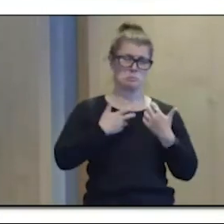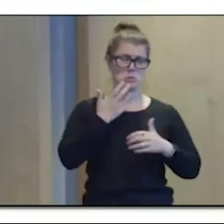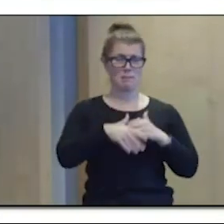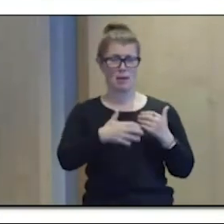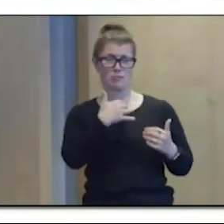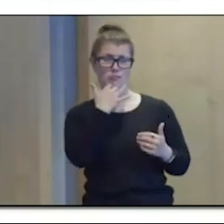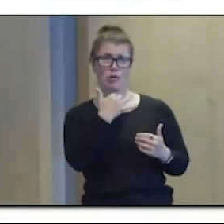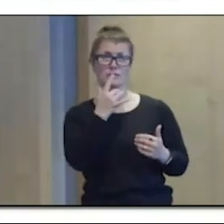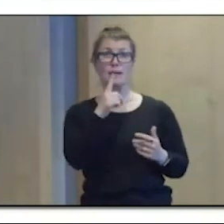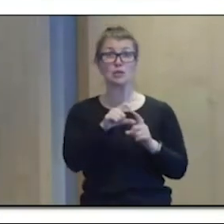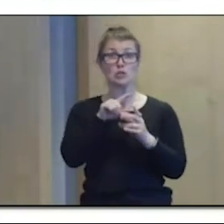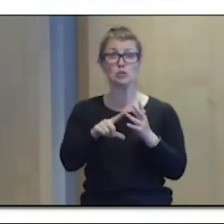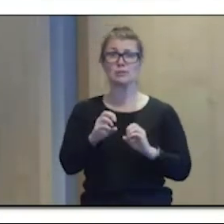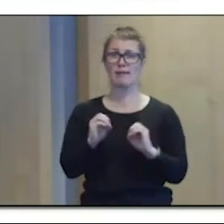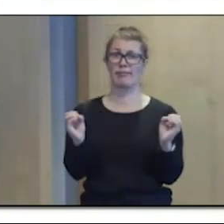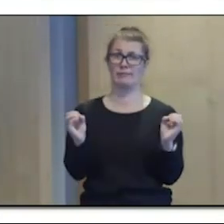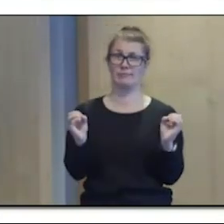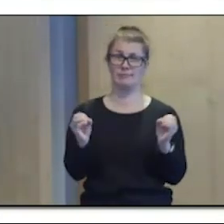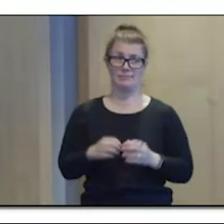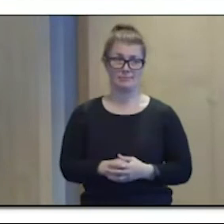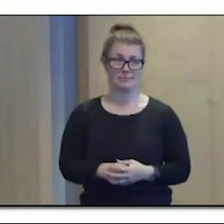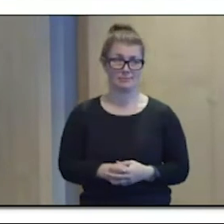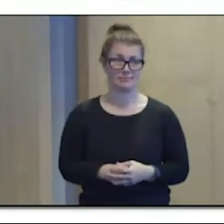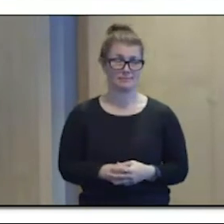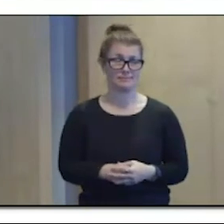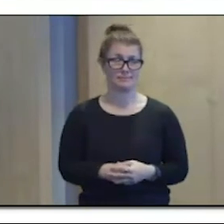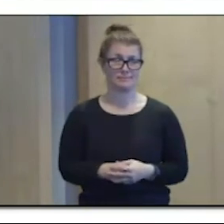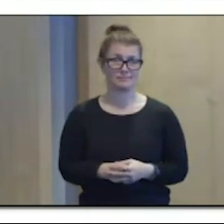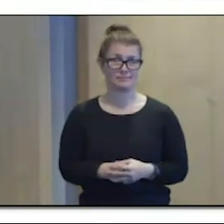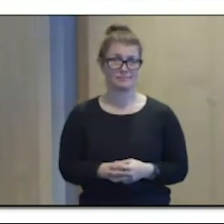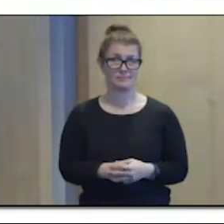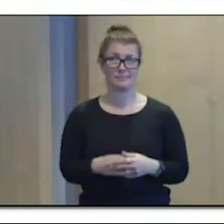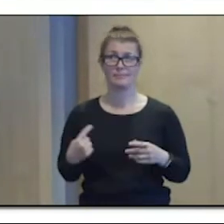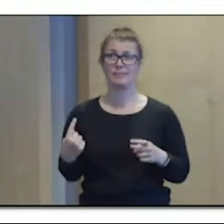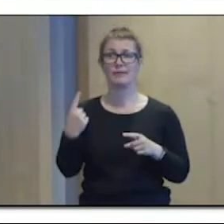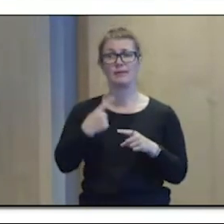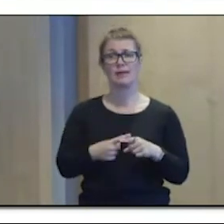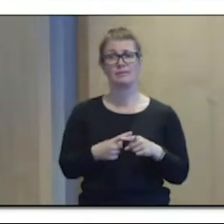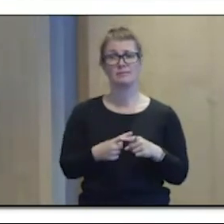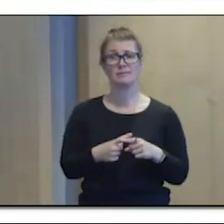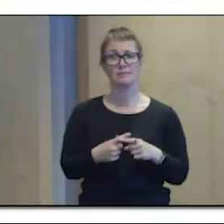actually do anything about it. We also expect to be able to connect whatever new technology